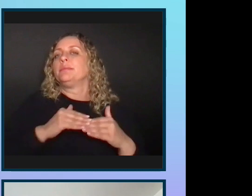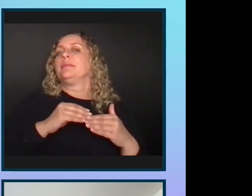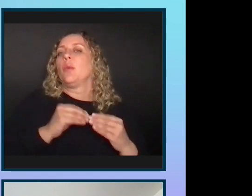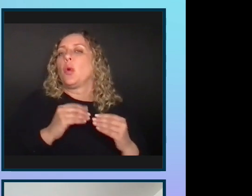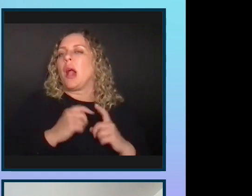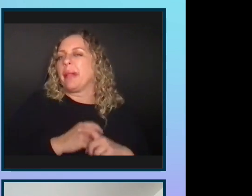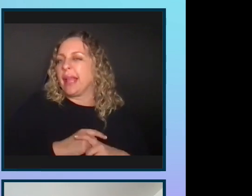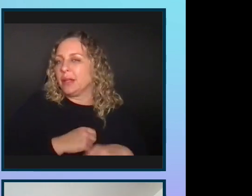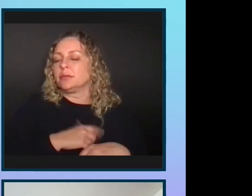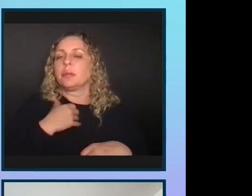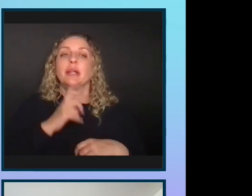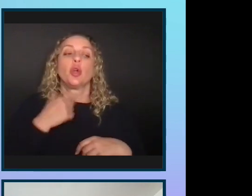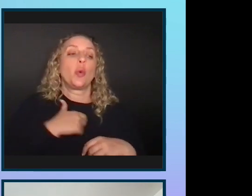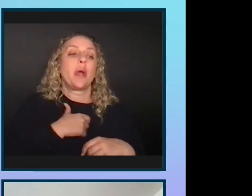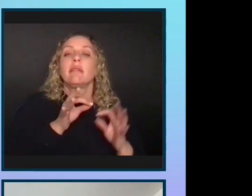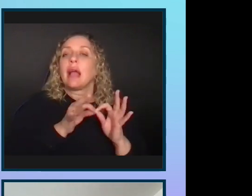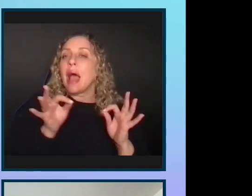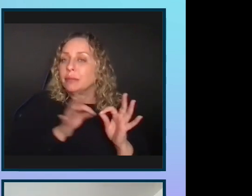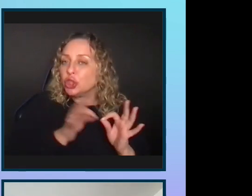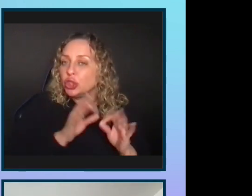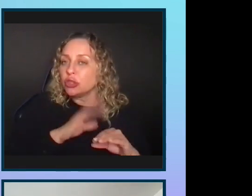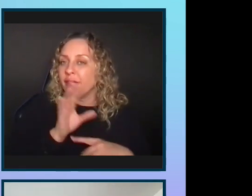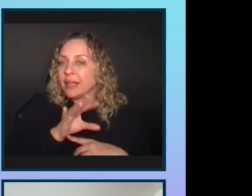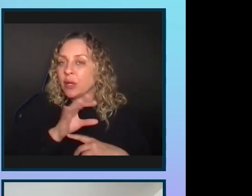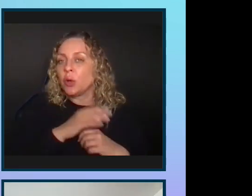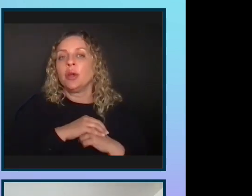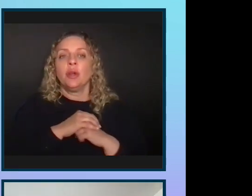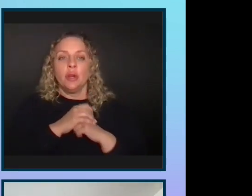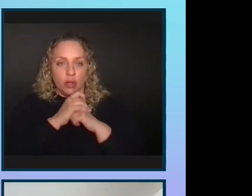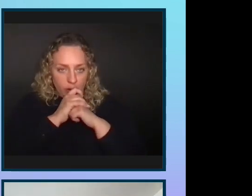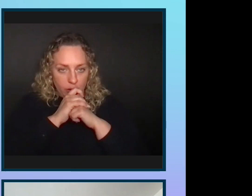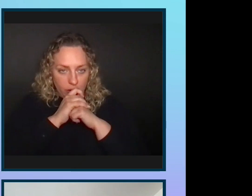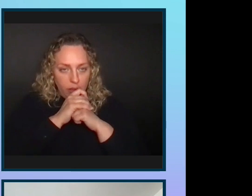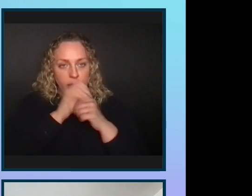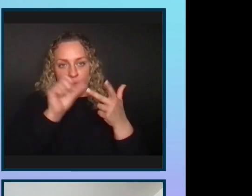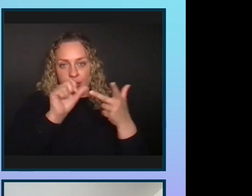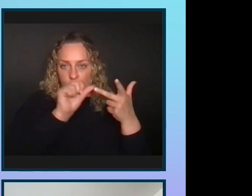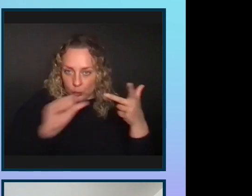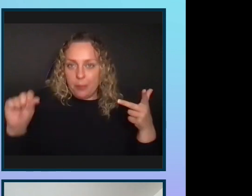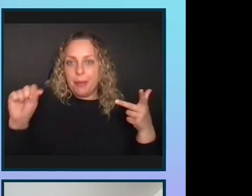that we close captions on videos. And then AAA is a level of compliance,